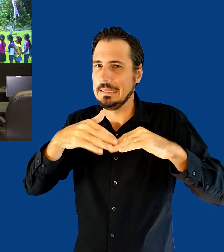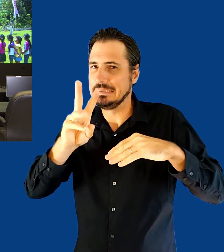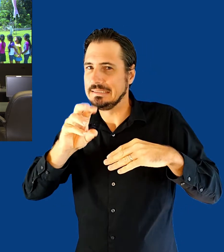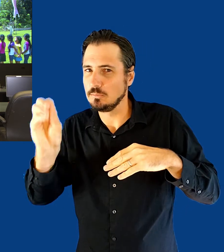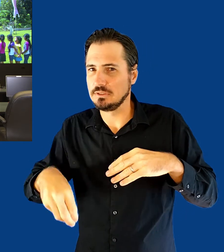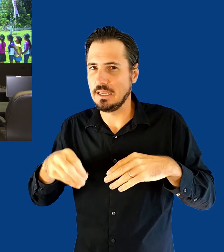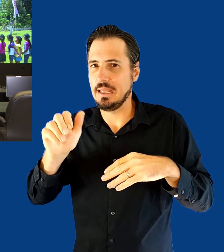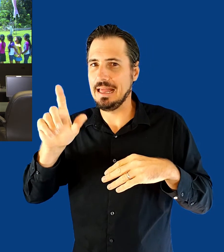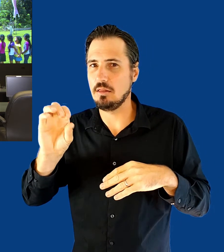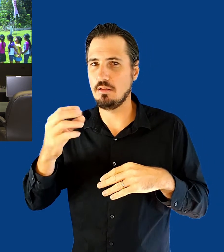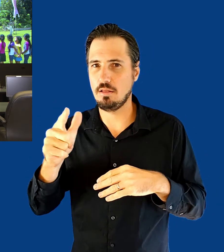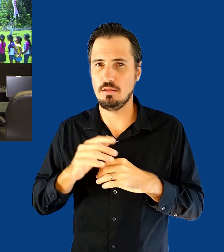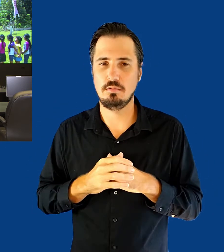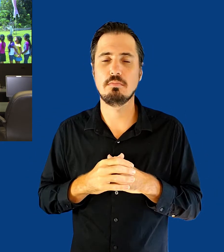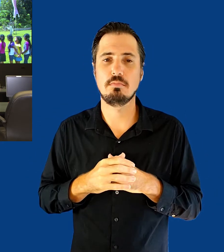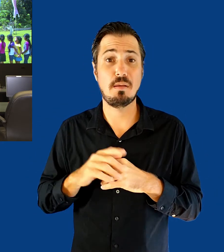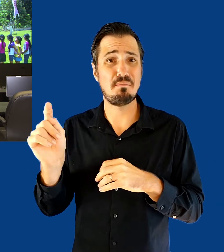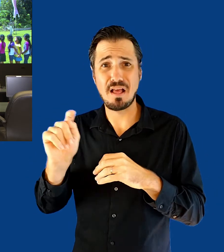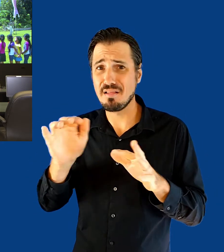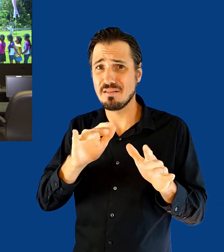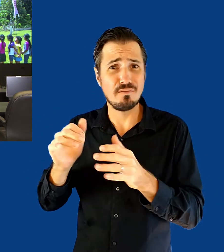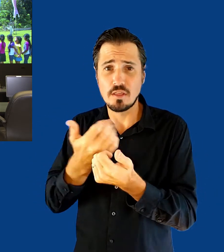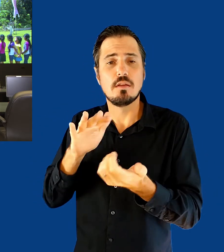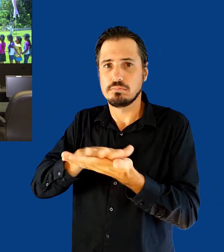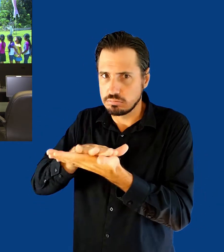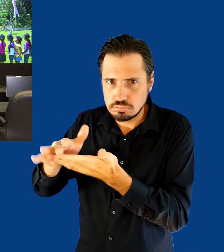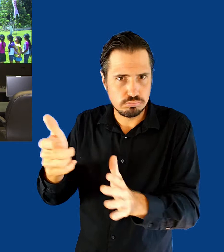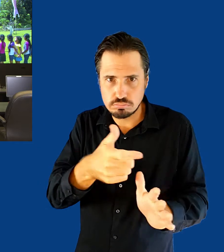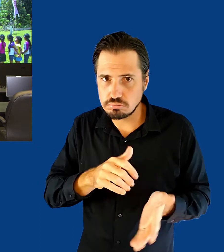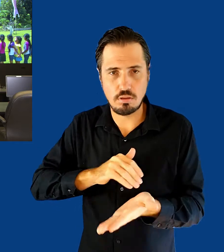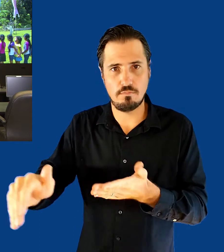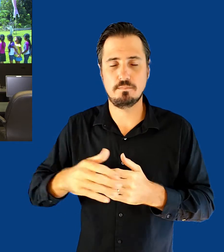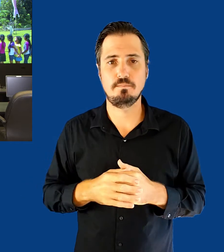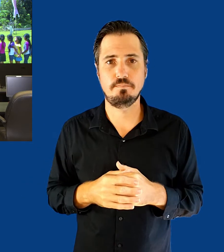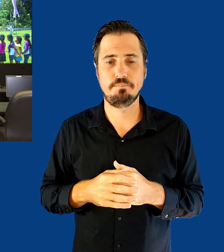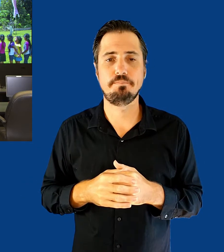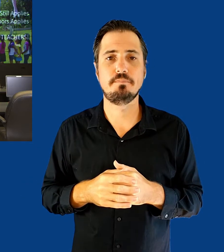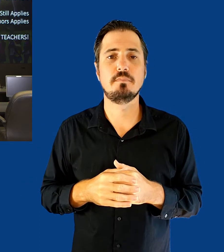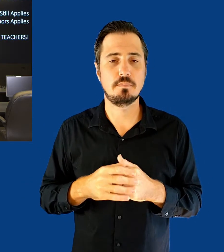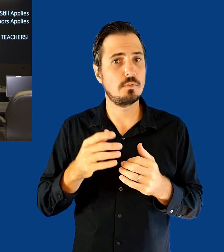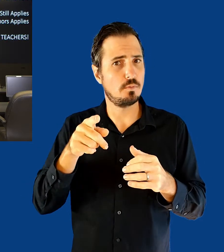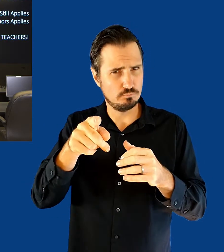Finally, there should be signs reminding people about physical distancing and other rules.